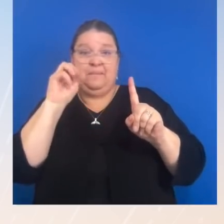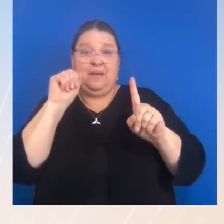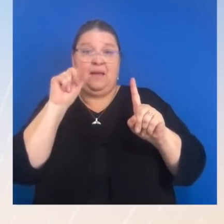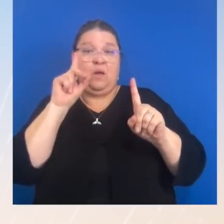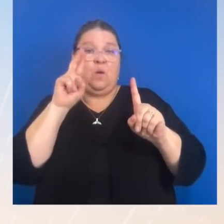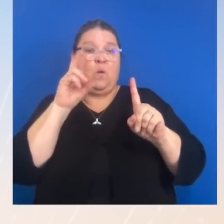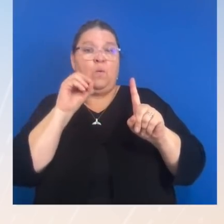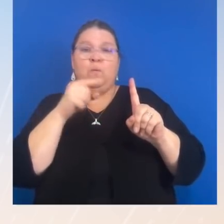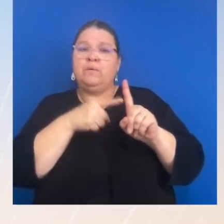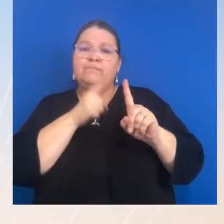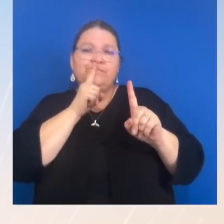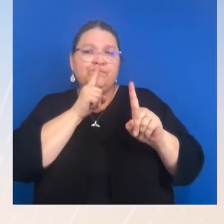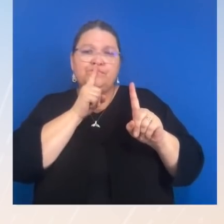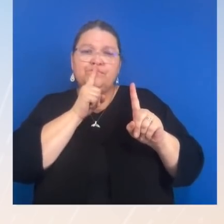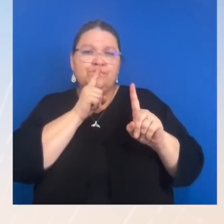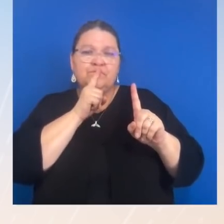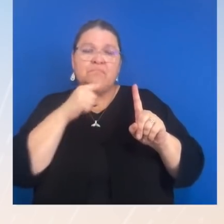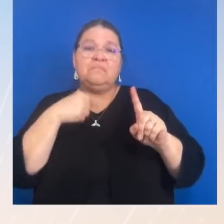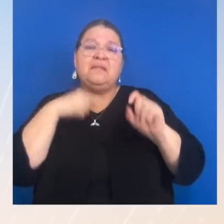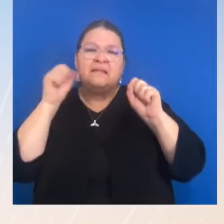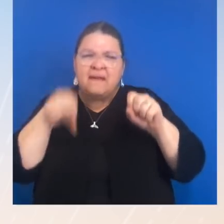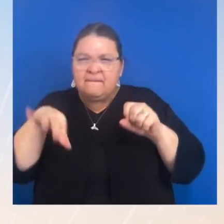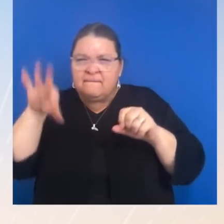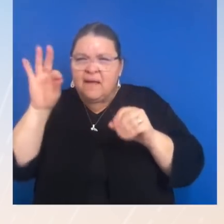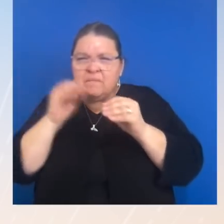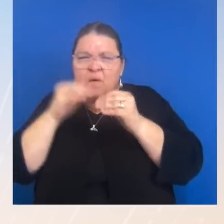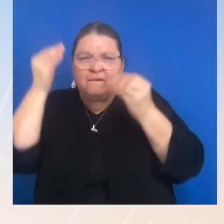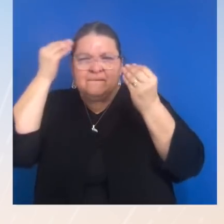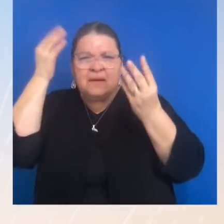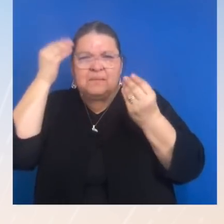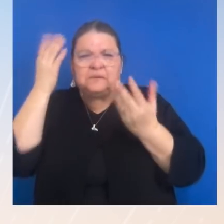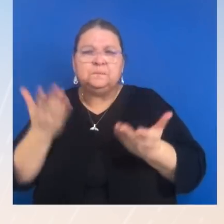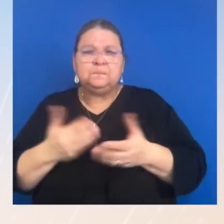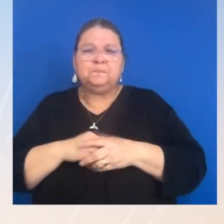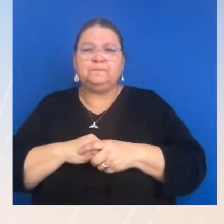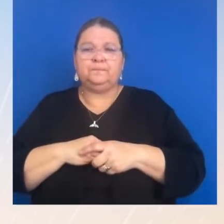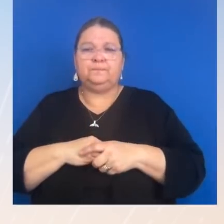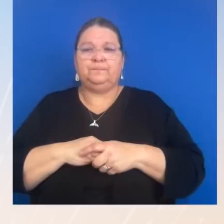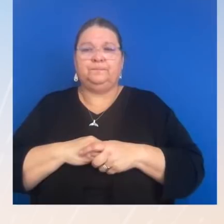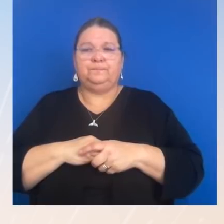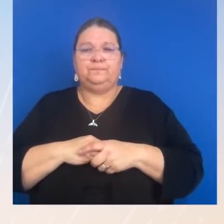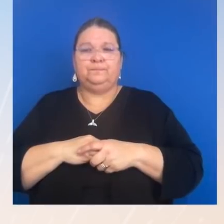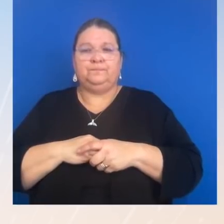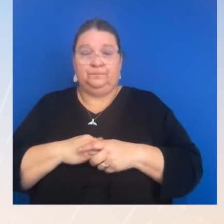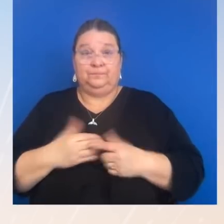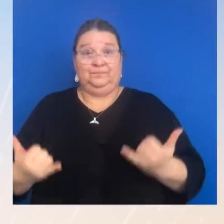since the President is already here -- I mean, in Washington, D.C. -- the President of Colombia, Iván Duque --